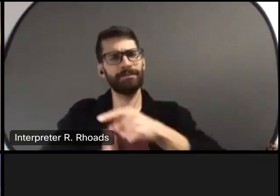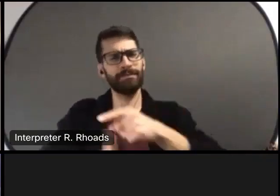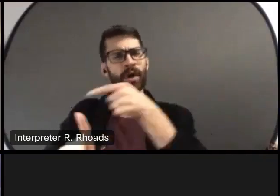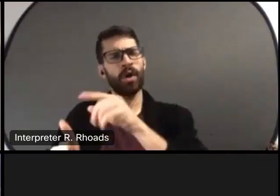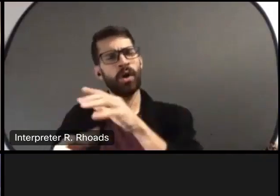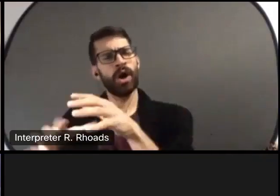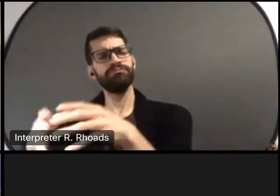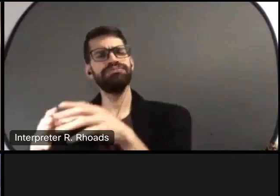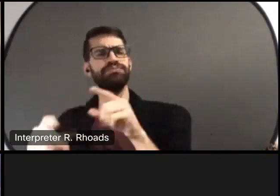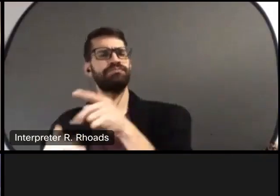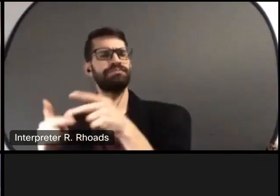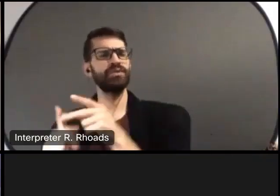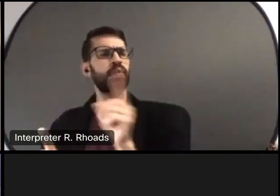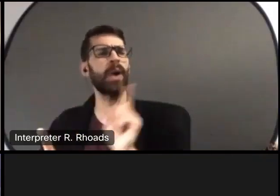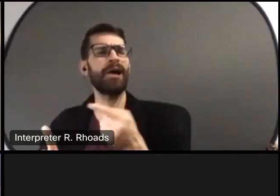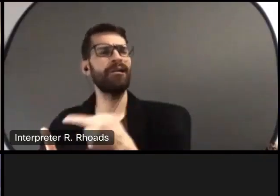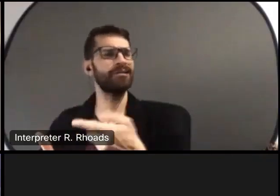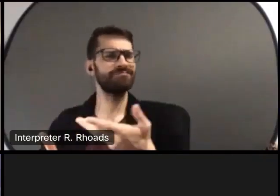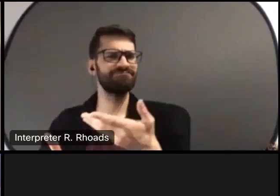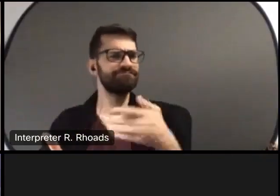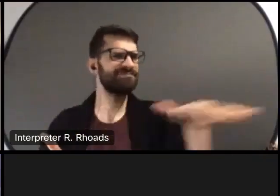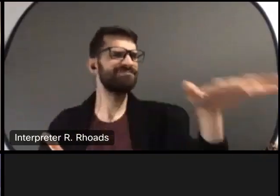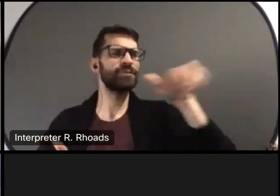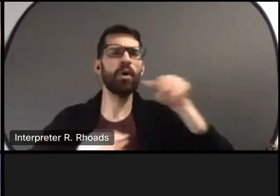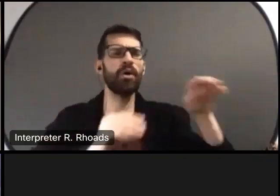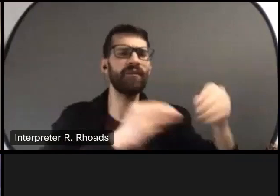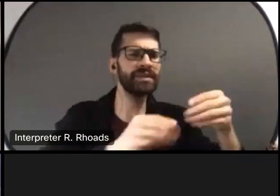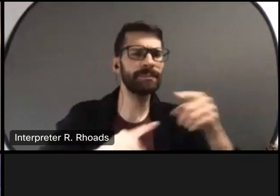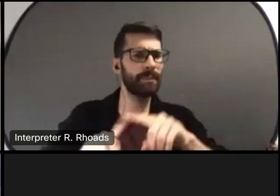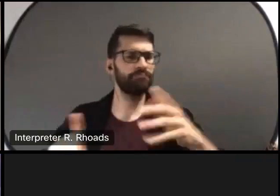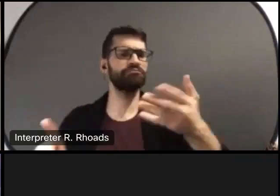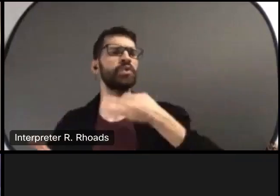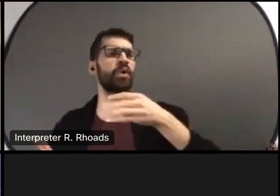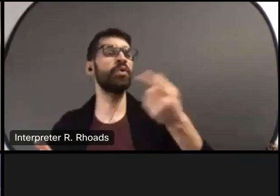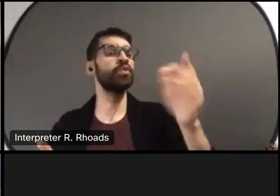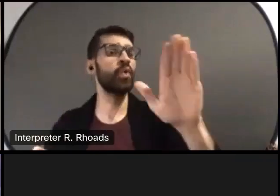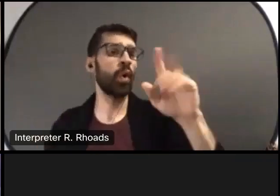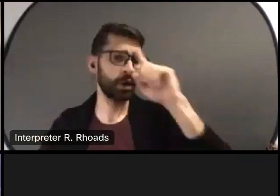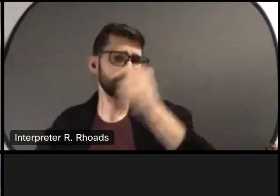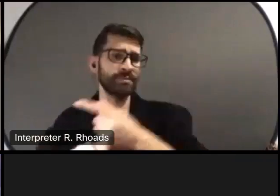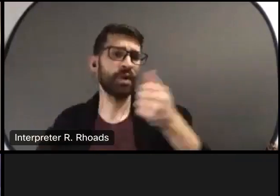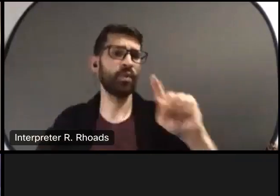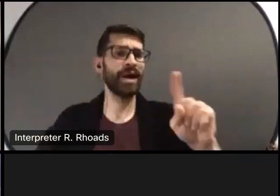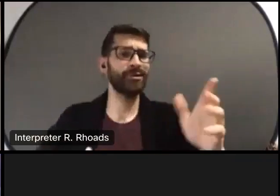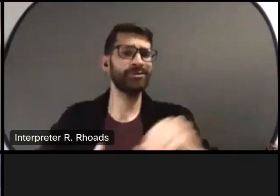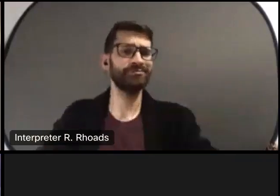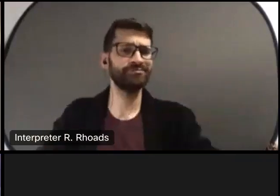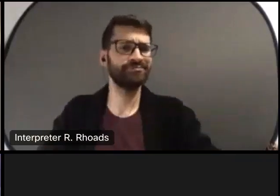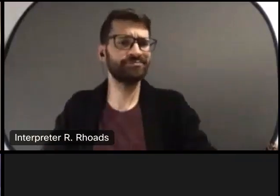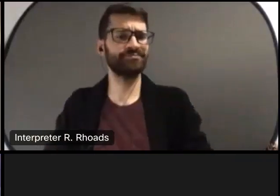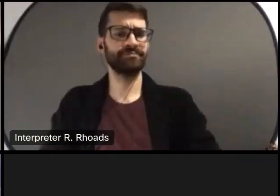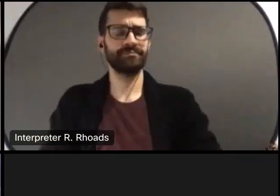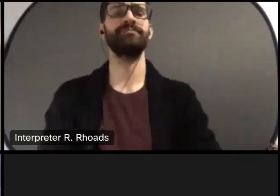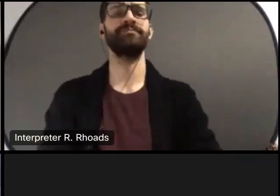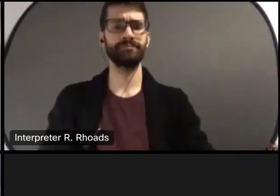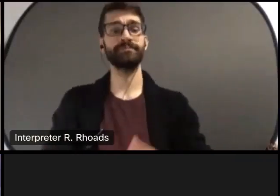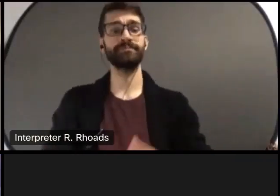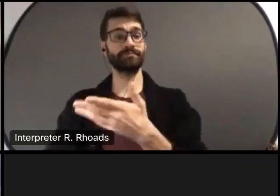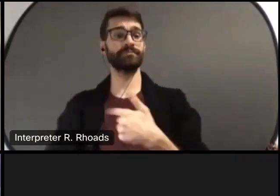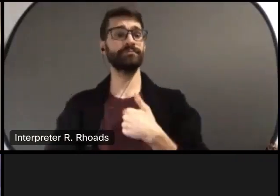type of place to be able to do that? (Boese) You know, something I might offer as well that might